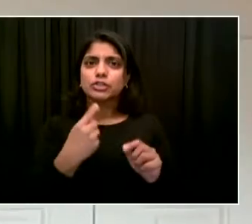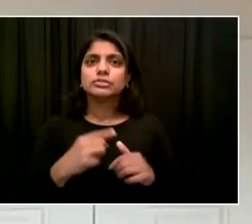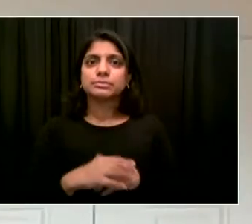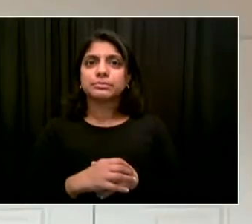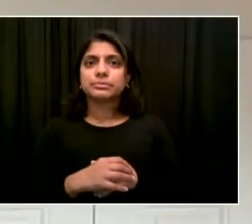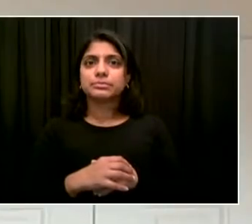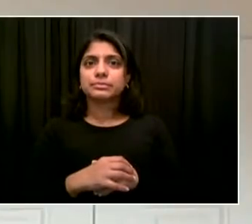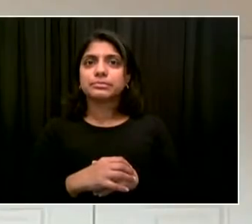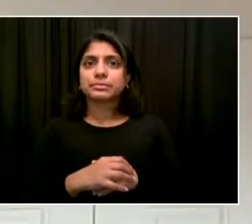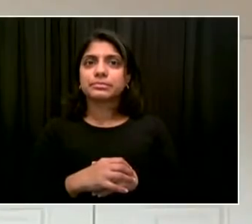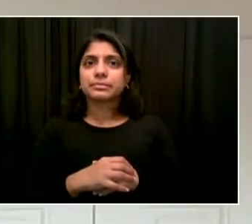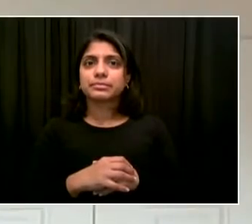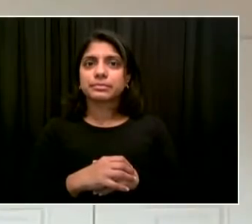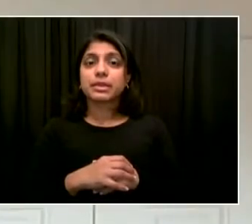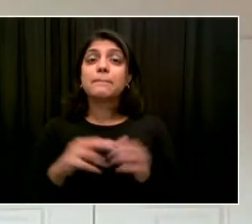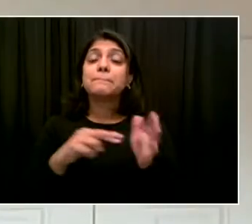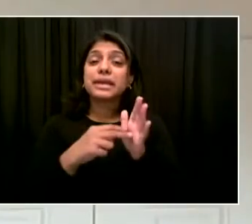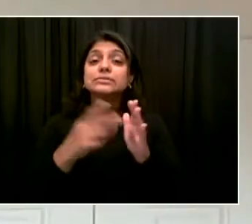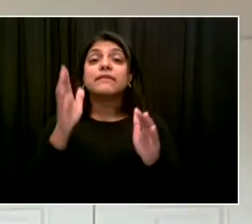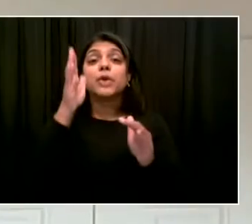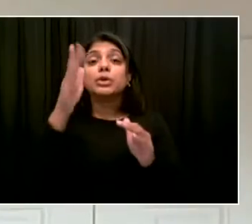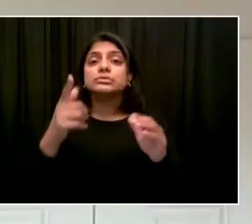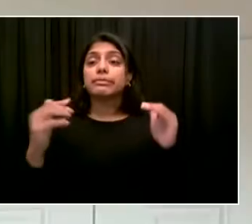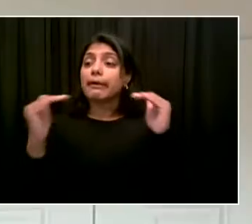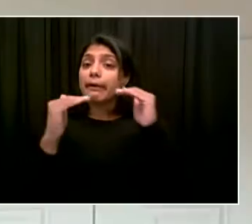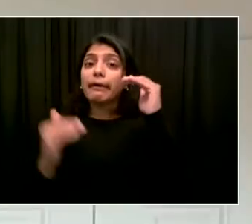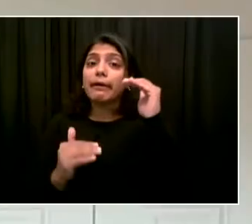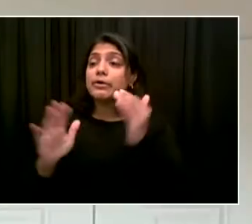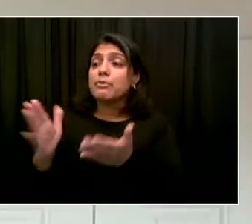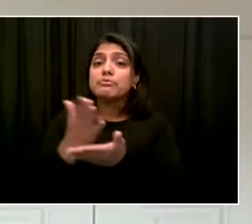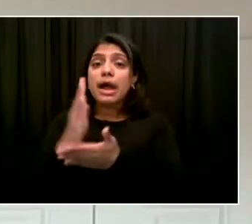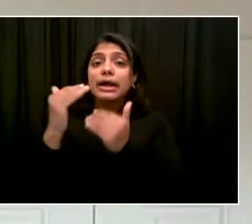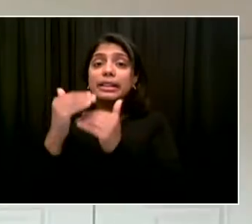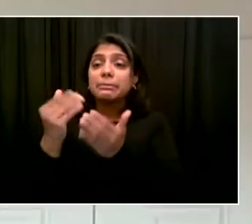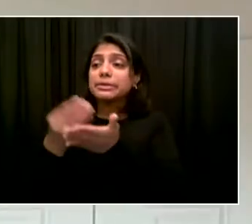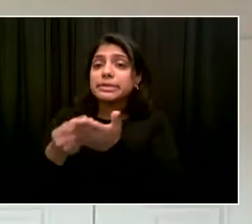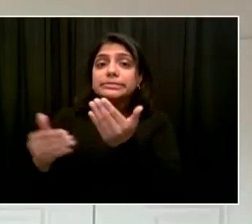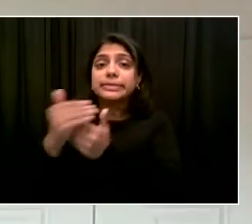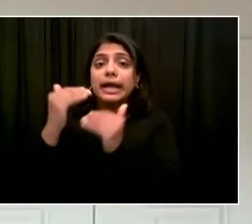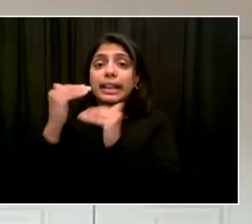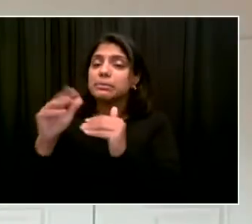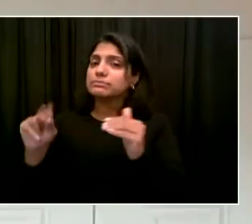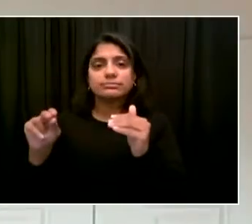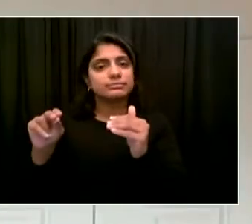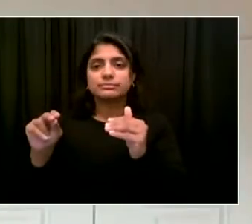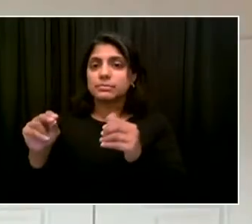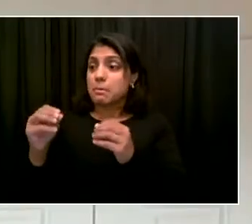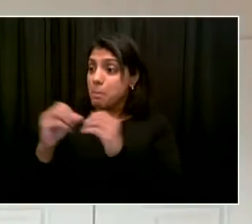I LOOK FORWARD TO WELCOMING NEW NEIGHBORS, CITIES AND COMMUINITES AND FOR THE SUCCESS OF THIS PROJECT